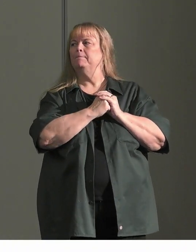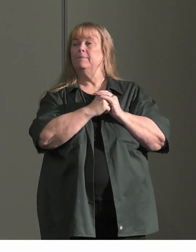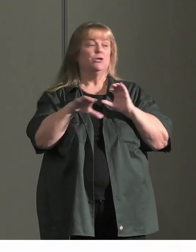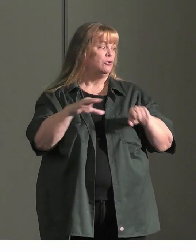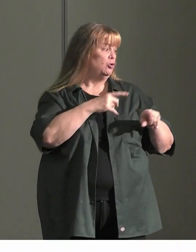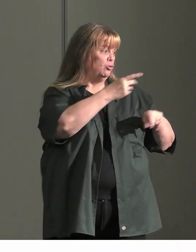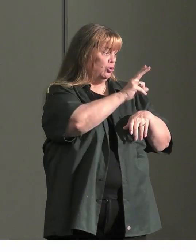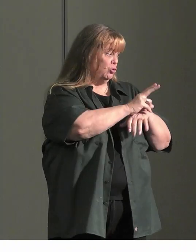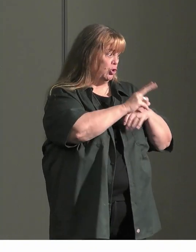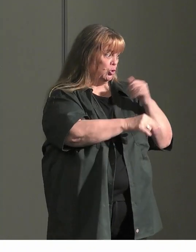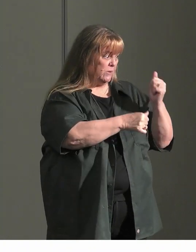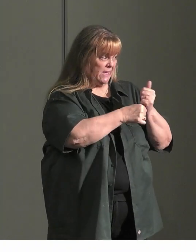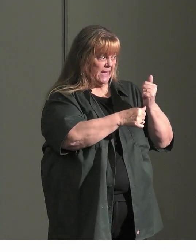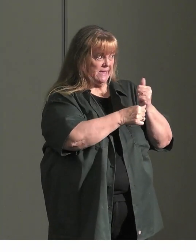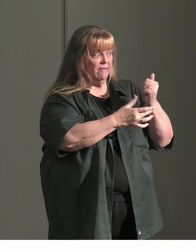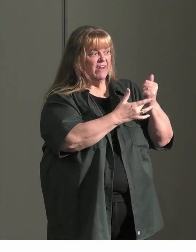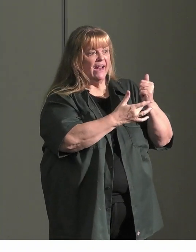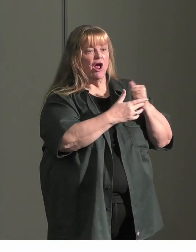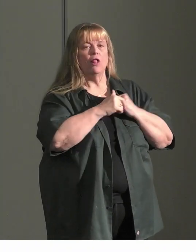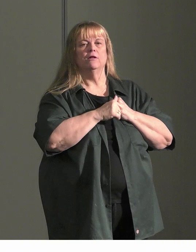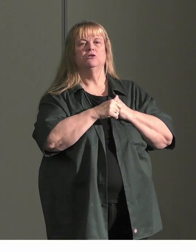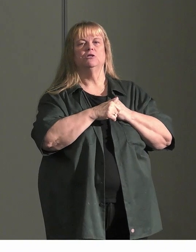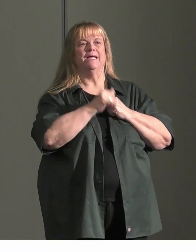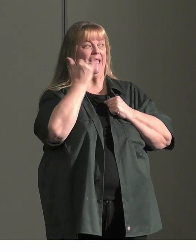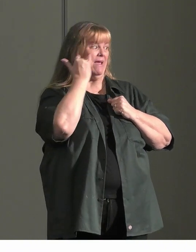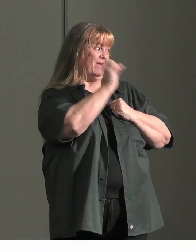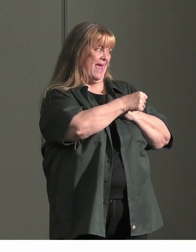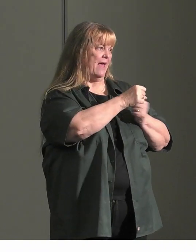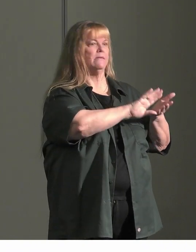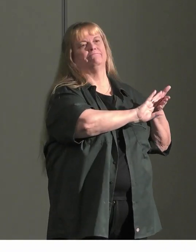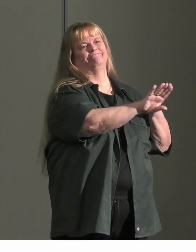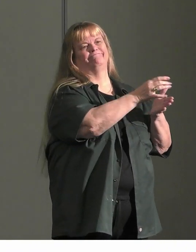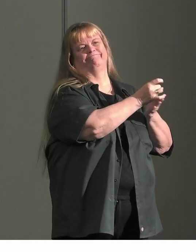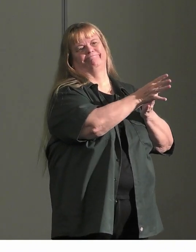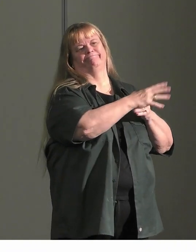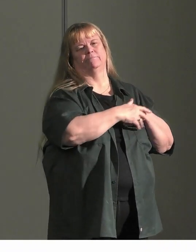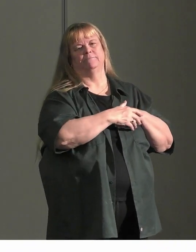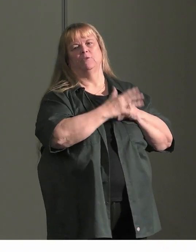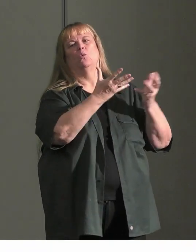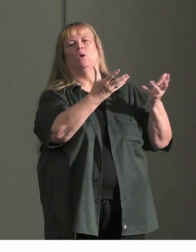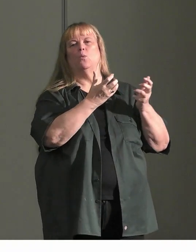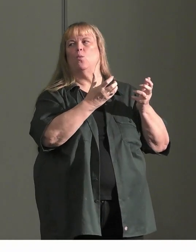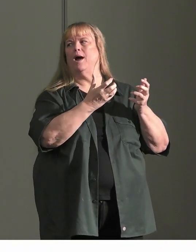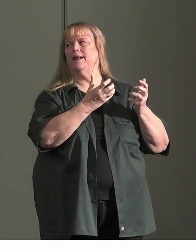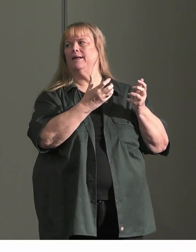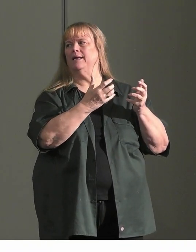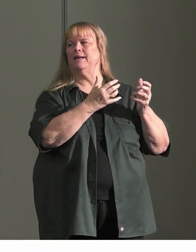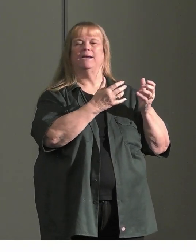use assistive technology? Which disqualified folks we wanted it to Assistive Tech users